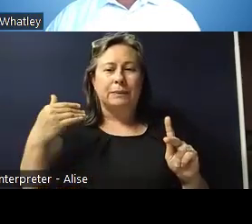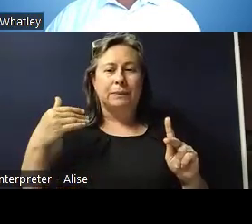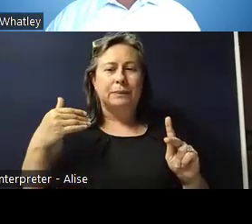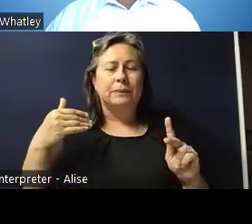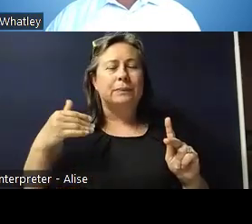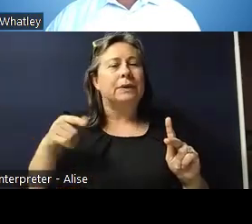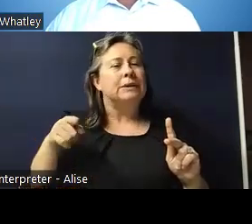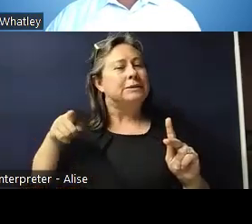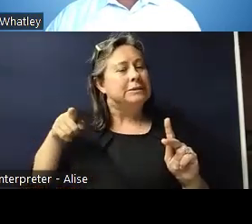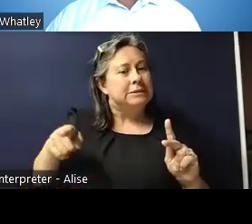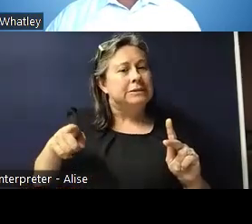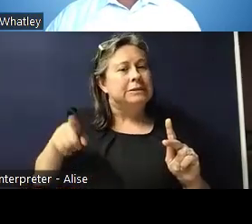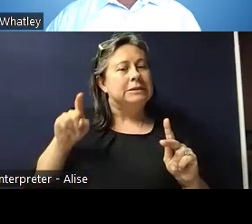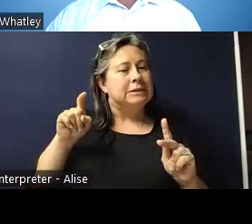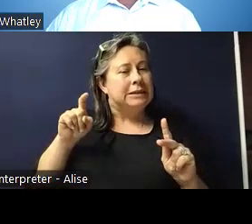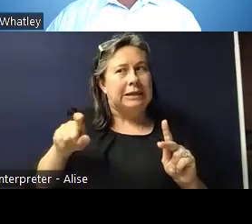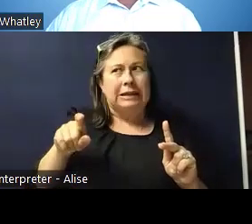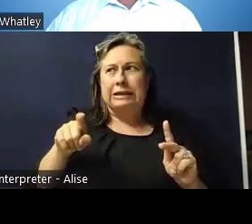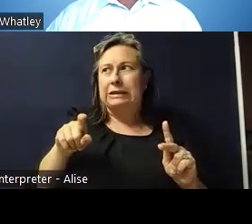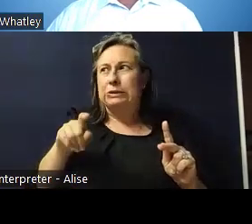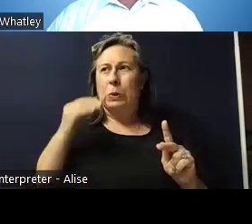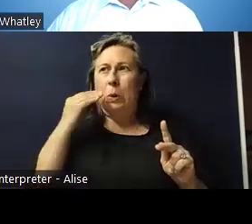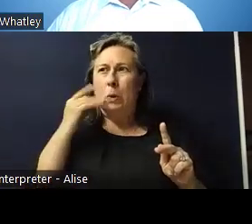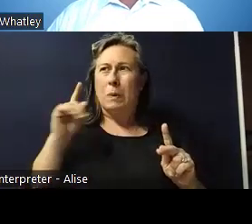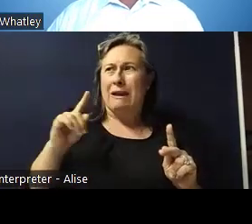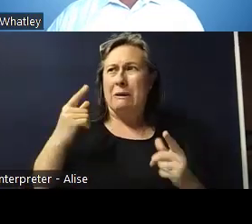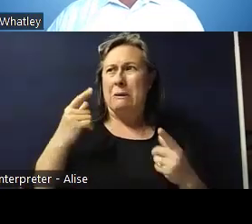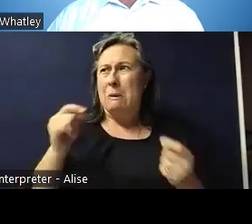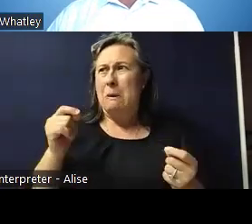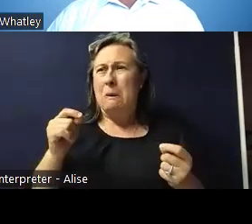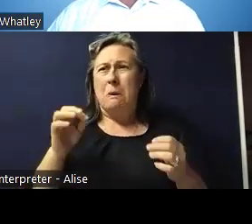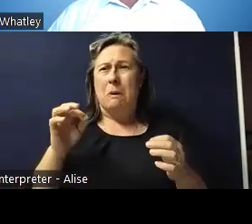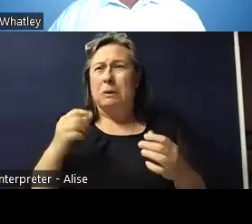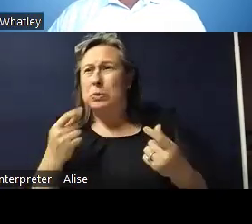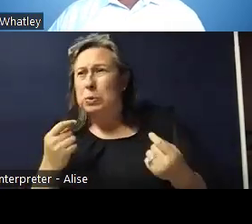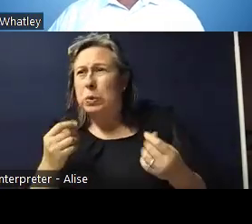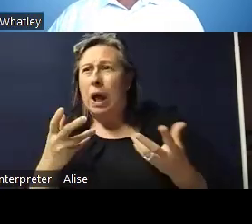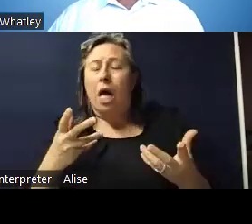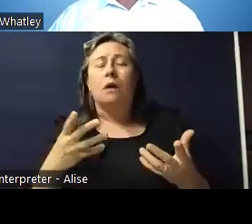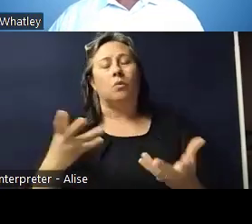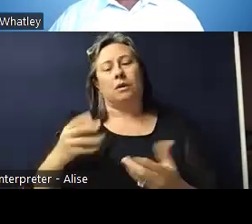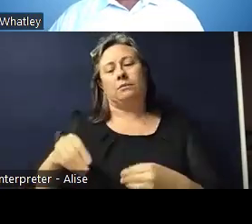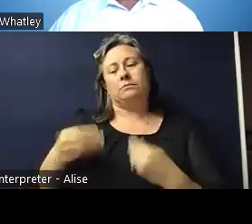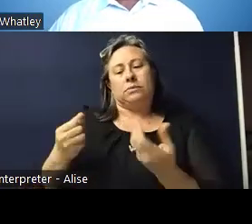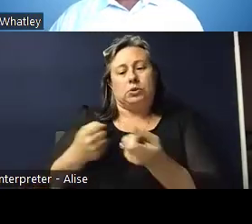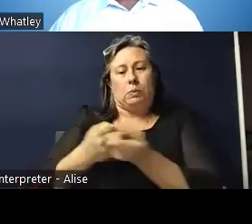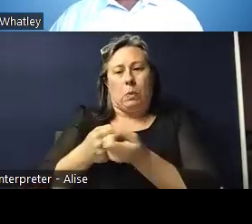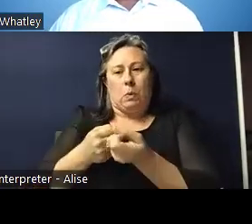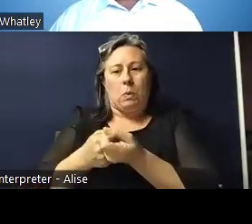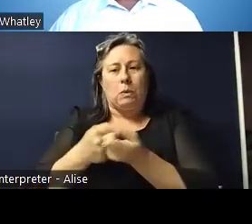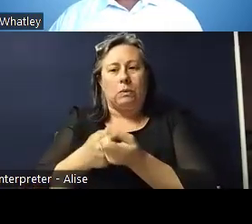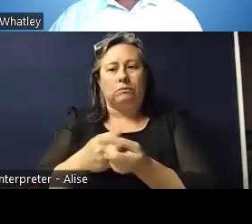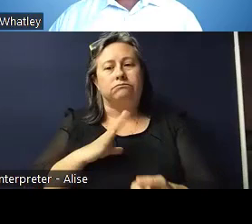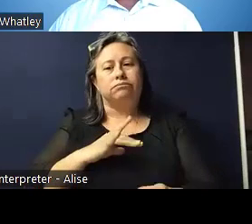and we'll be sure to get back to you and provide you with a good response and a sufficient answer.